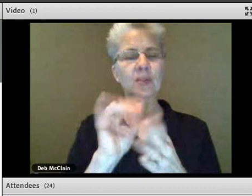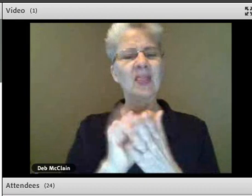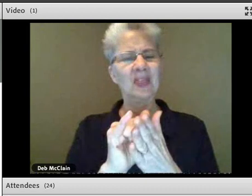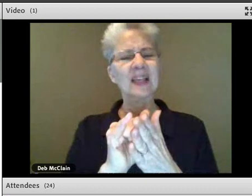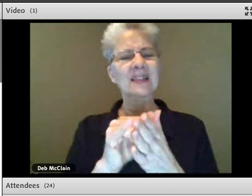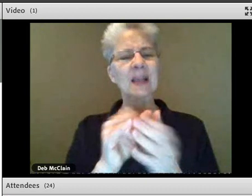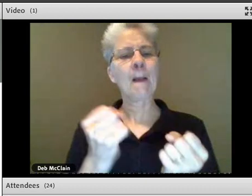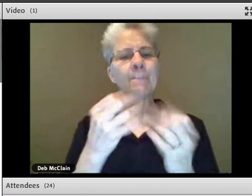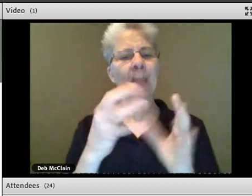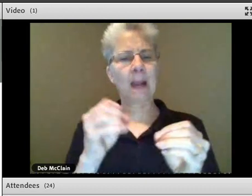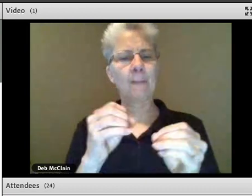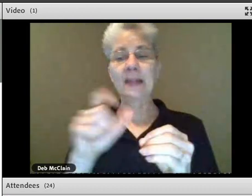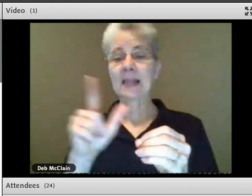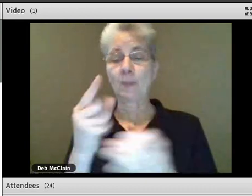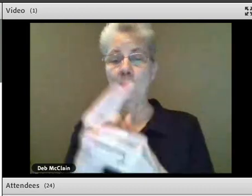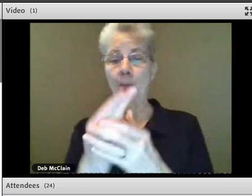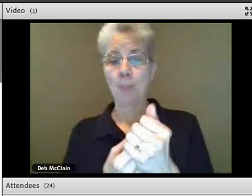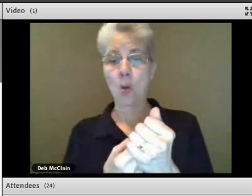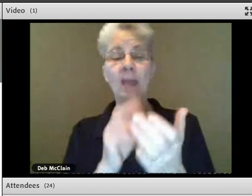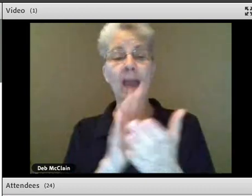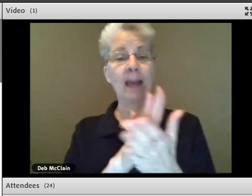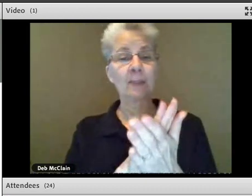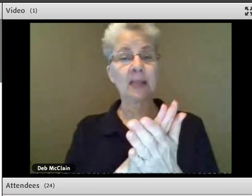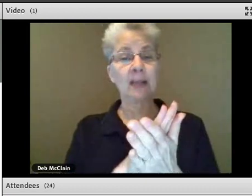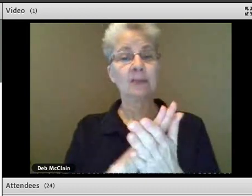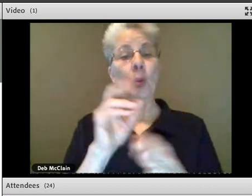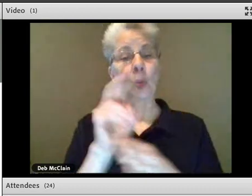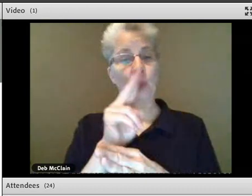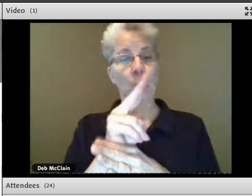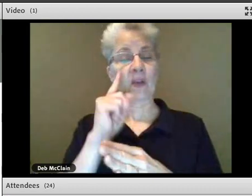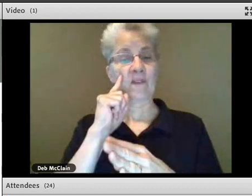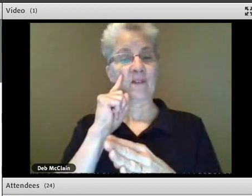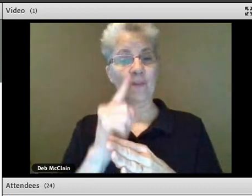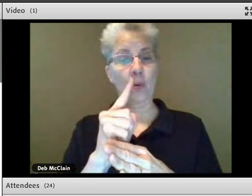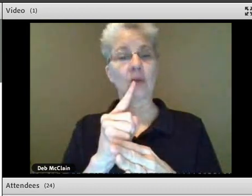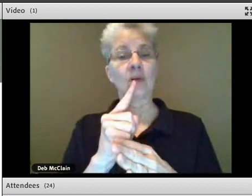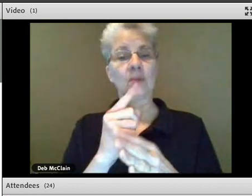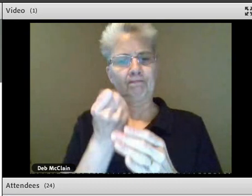and libraries of academic institutions employ to ensure that people understand what they're about to do,